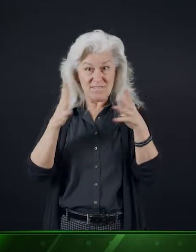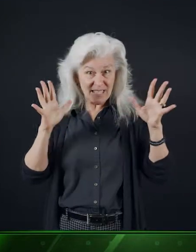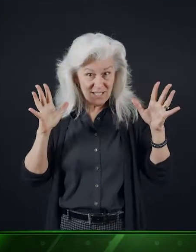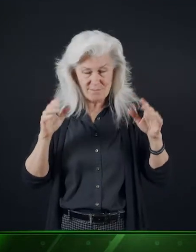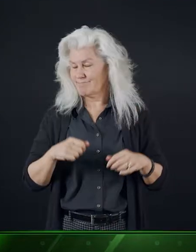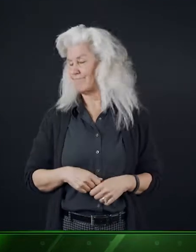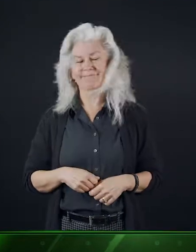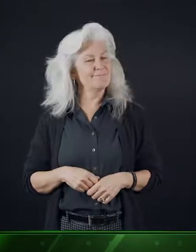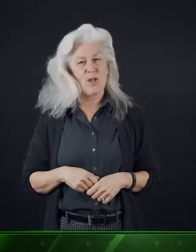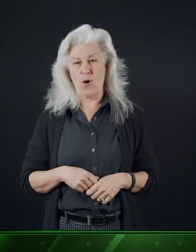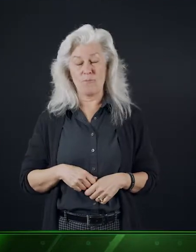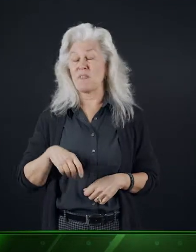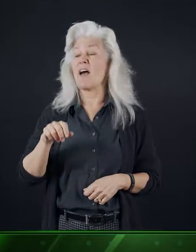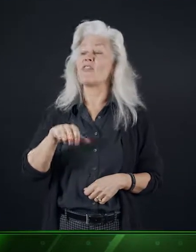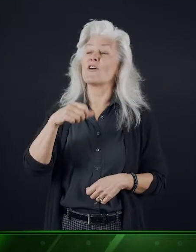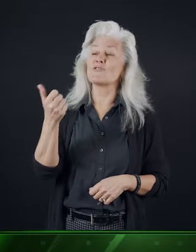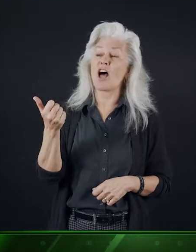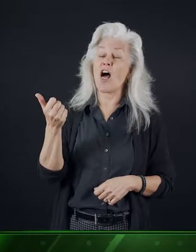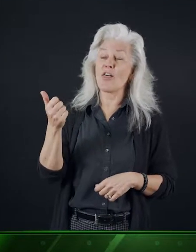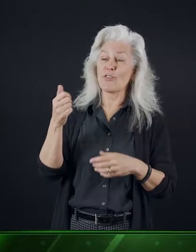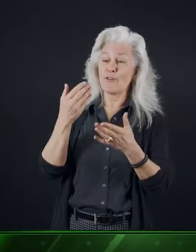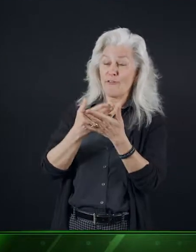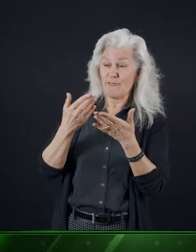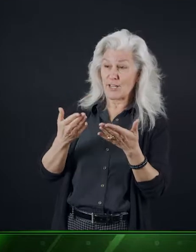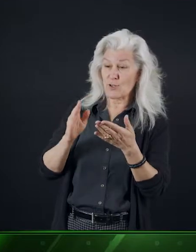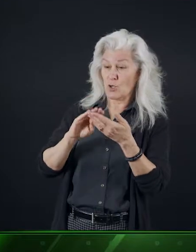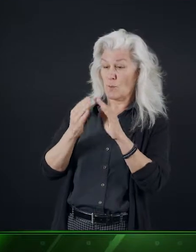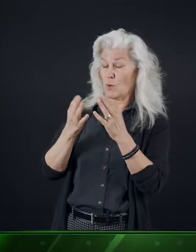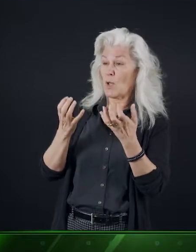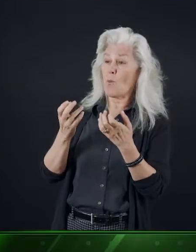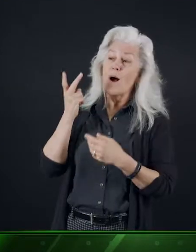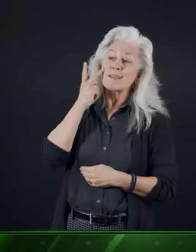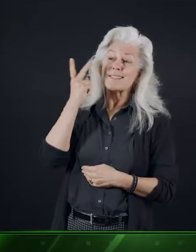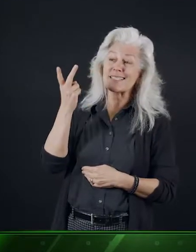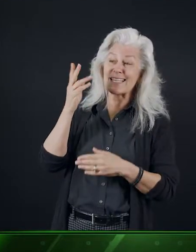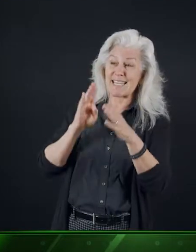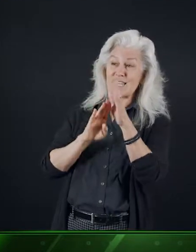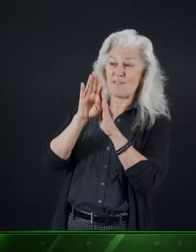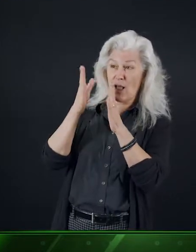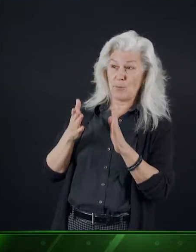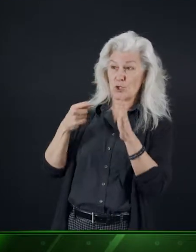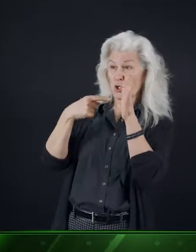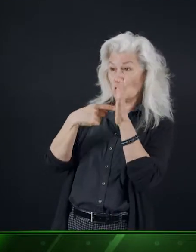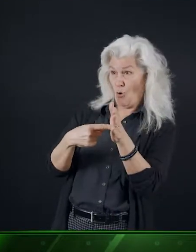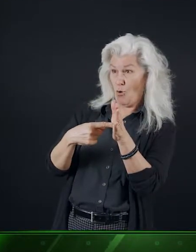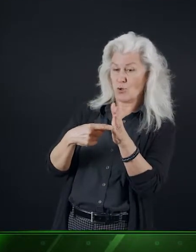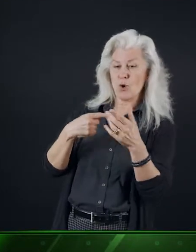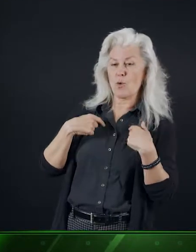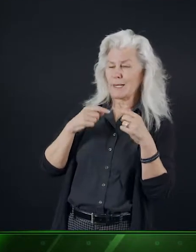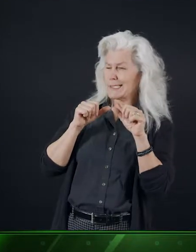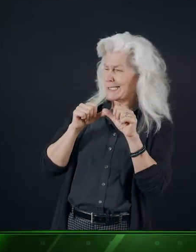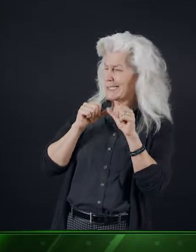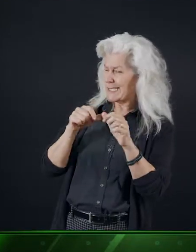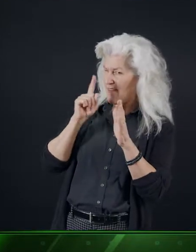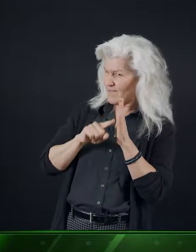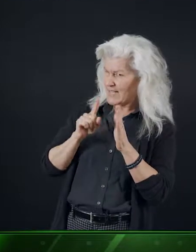We're going to continue investigating those. For example, a feature we're still investigating is one for closed captions. We couldn't get that in this go-around